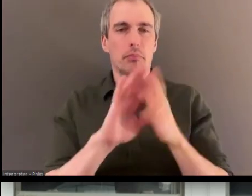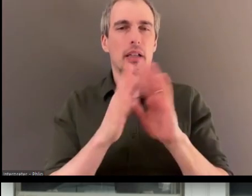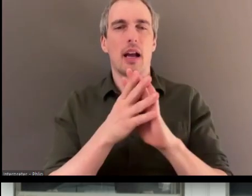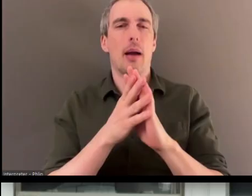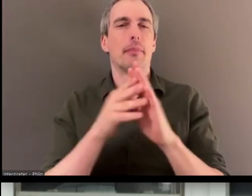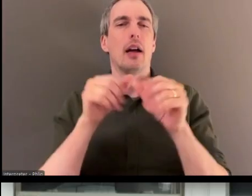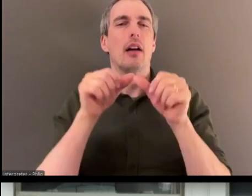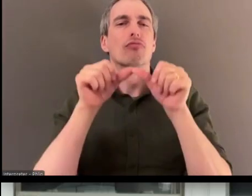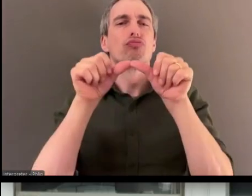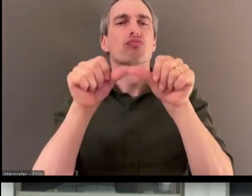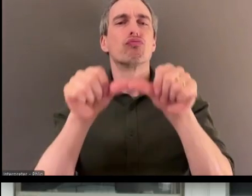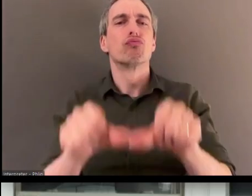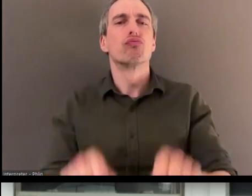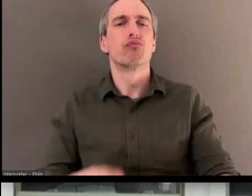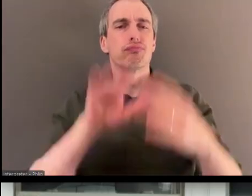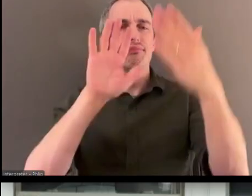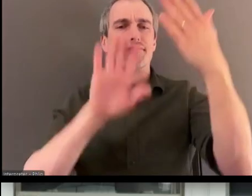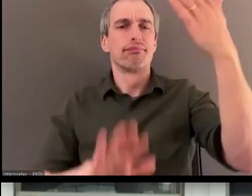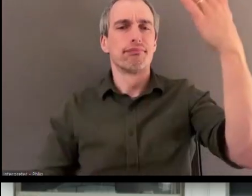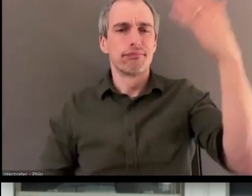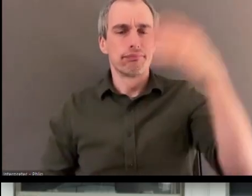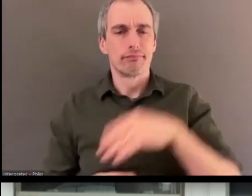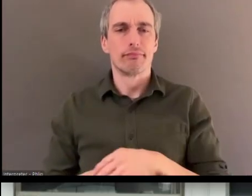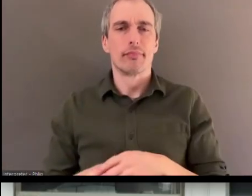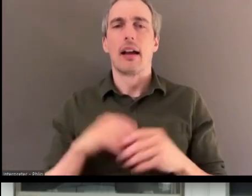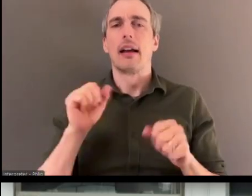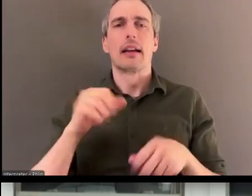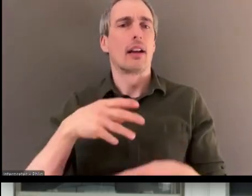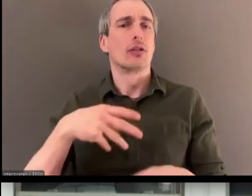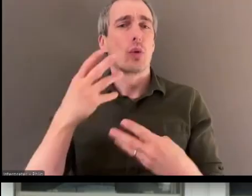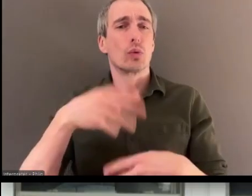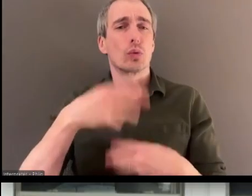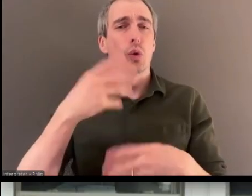Did I get an alt text for this image? I didn't check that.